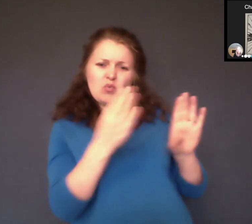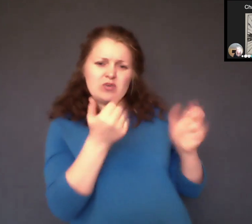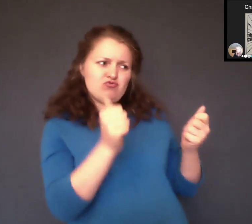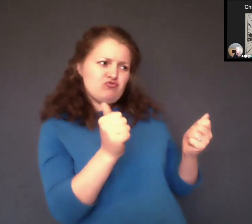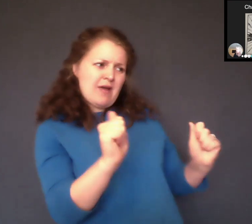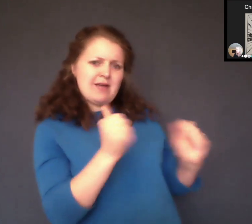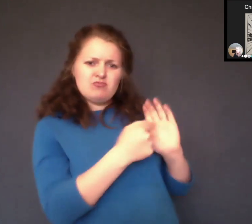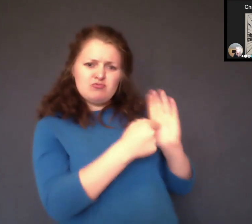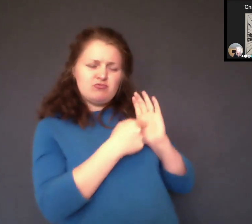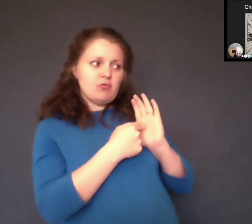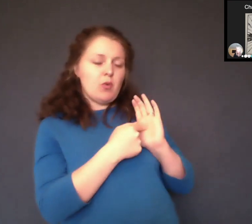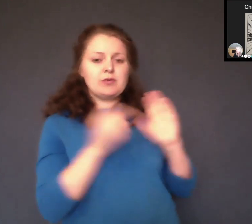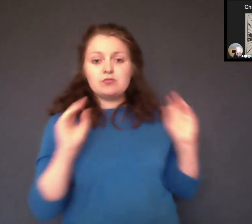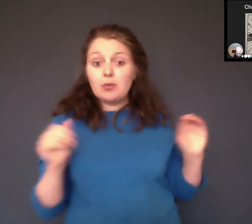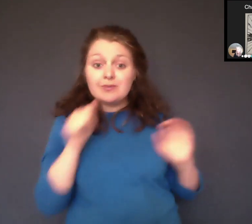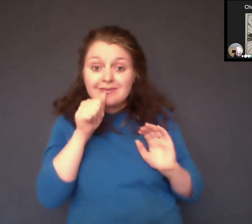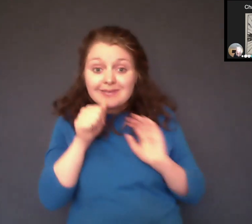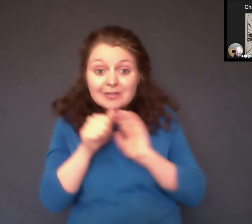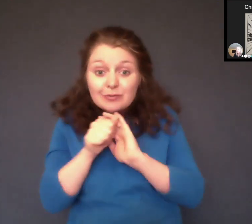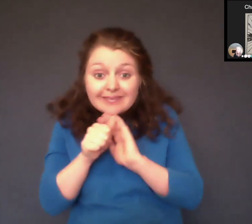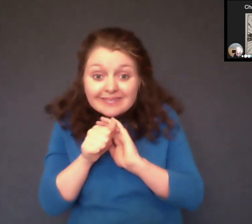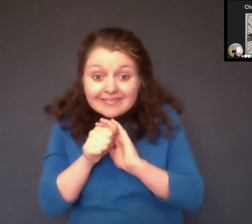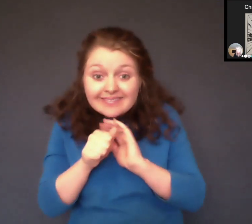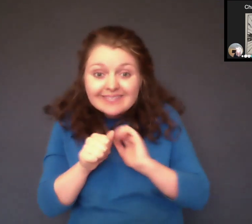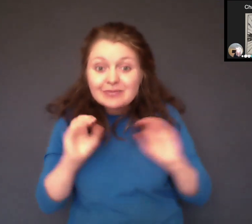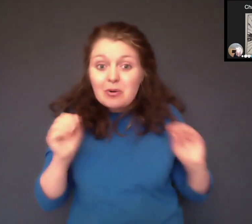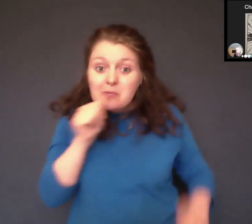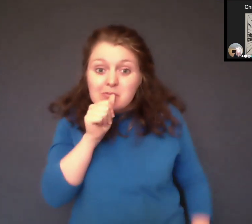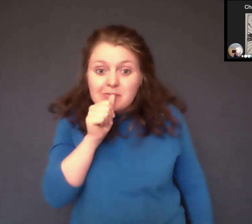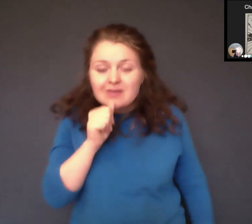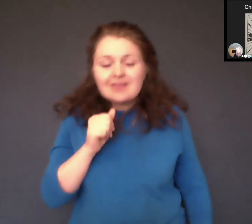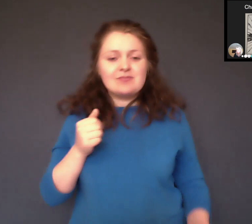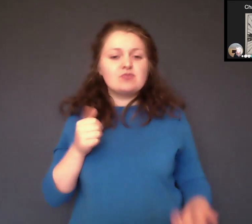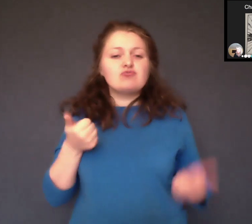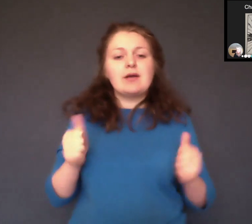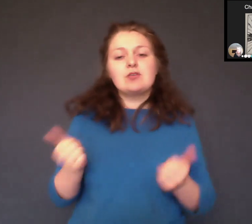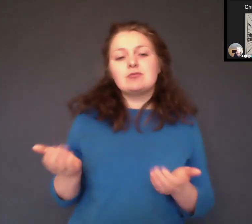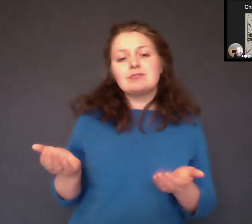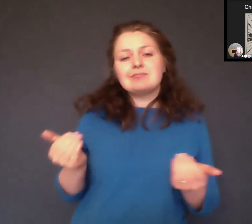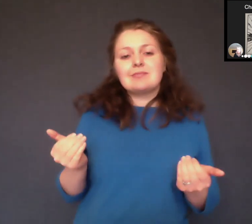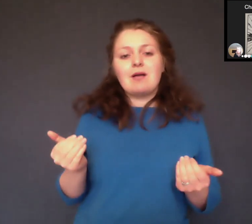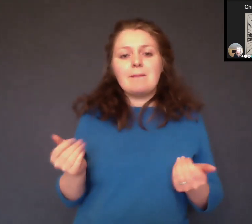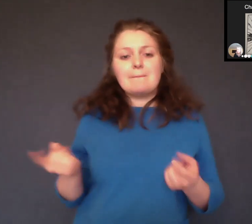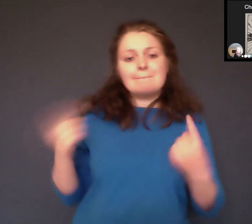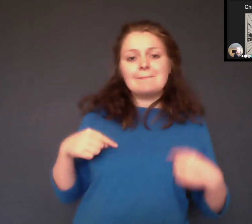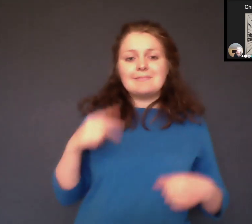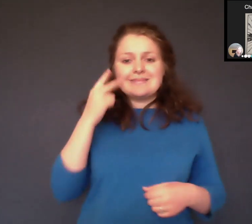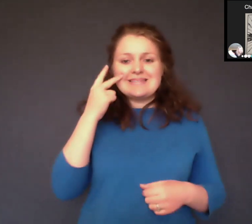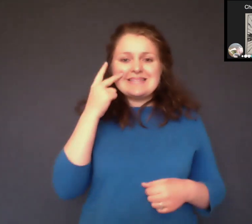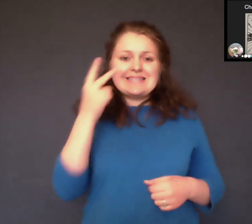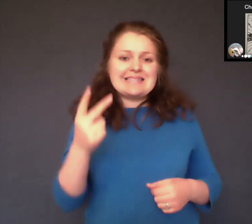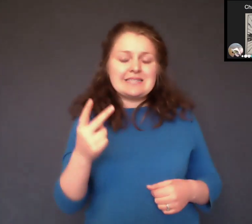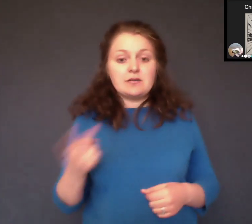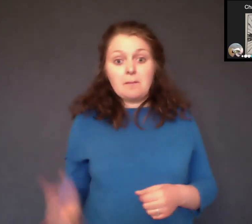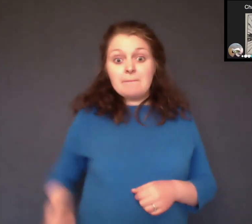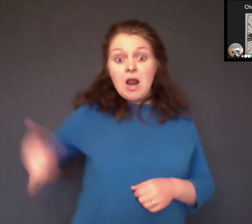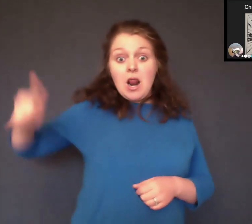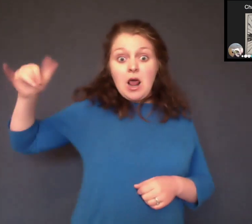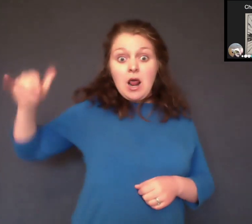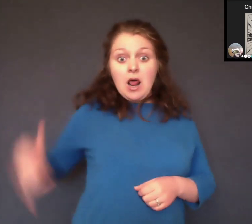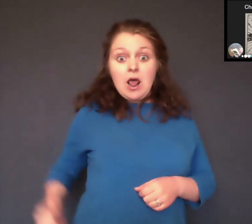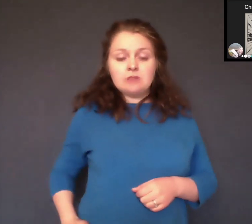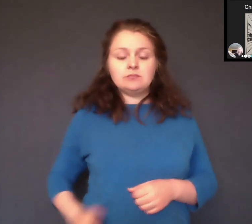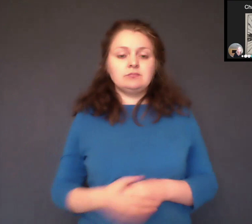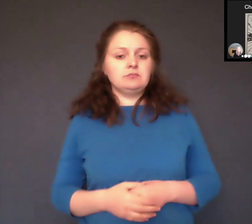come look come see if you dare he dared but not in the way the house had plans sorry